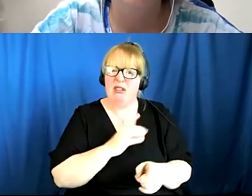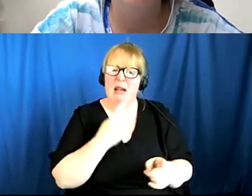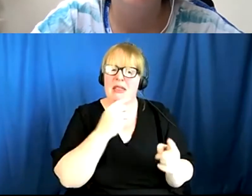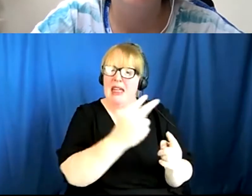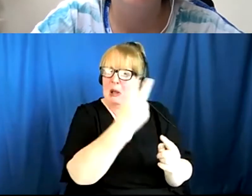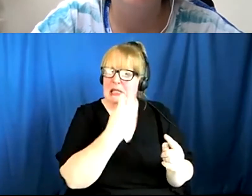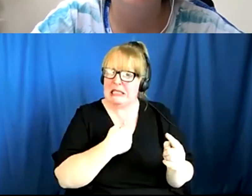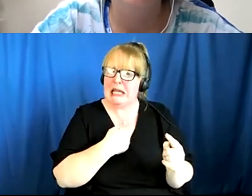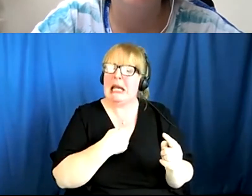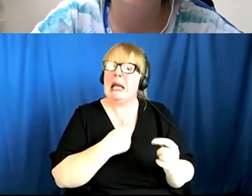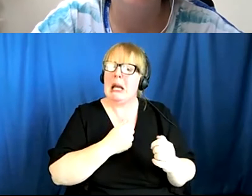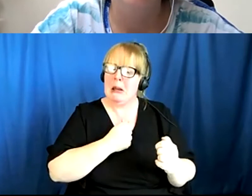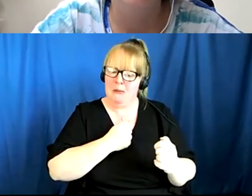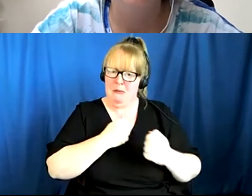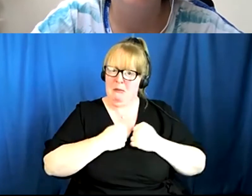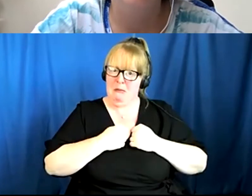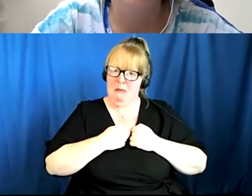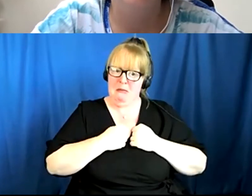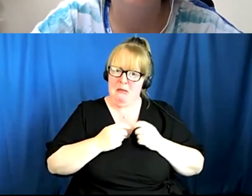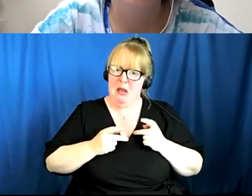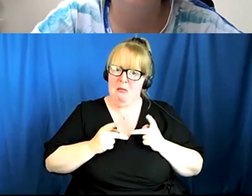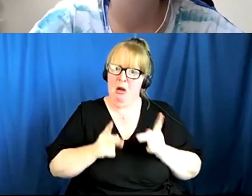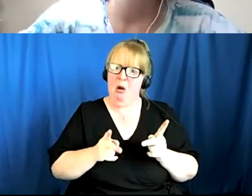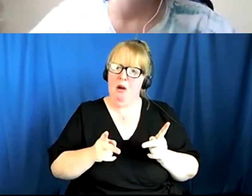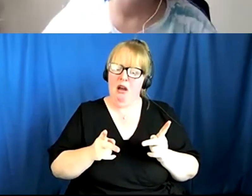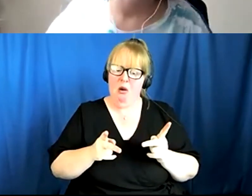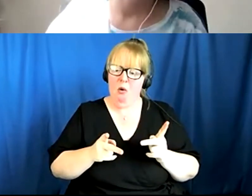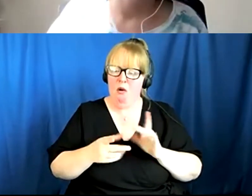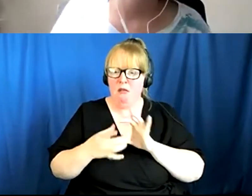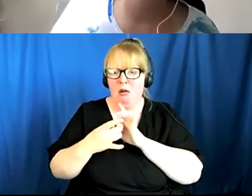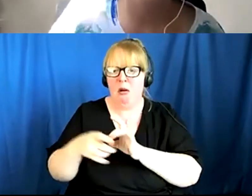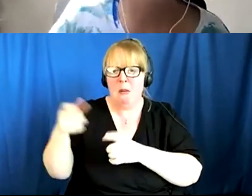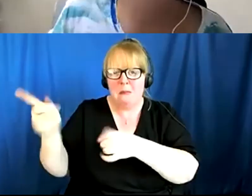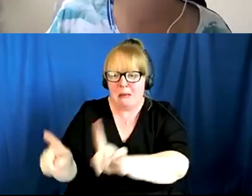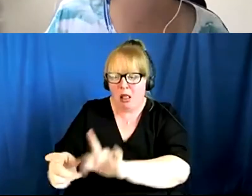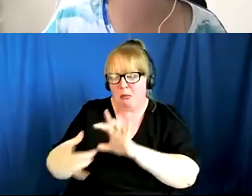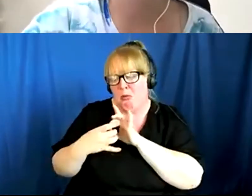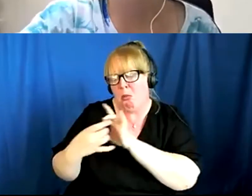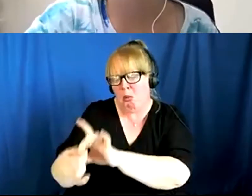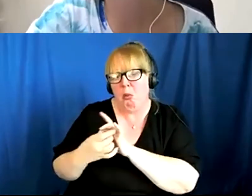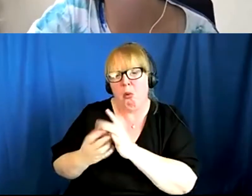this way of engaging people through play and putting the making the kind of